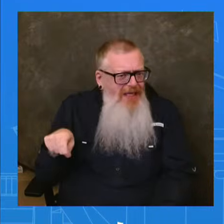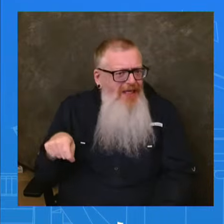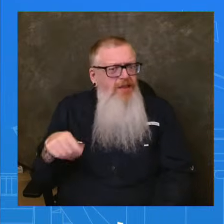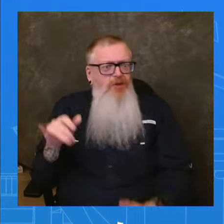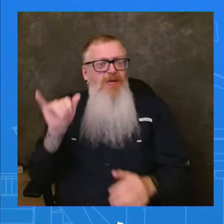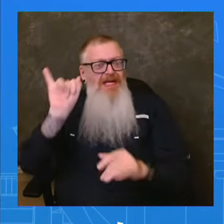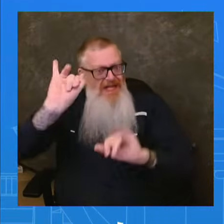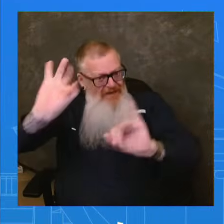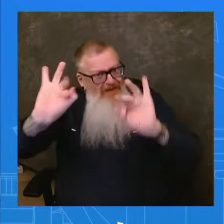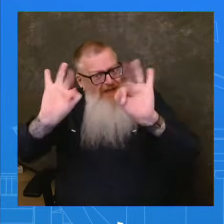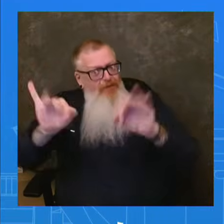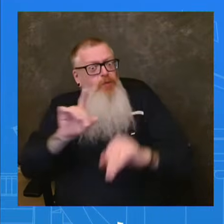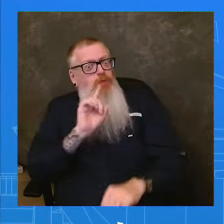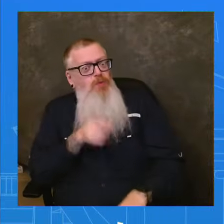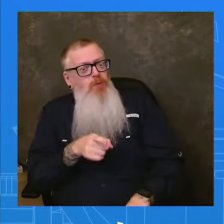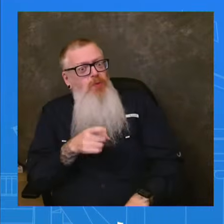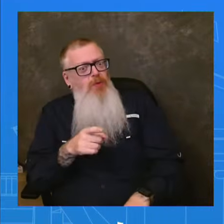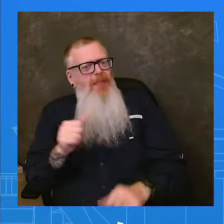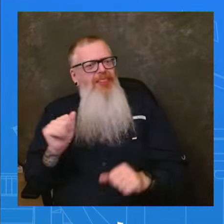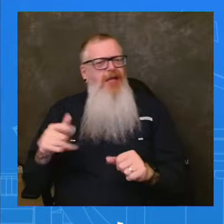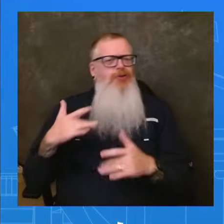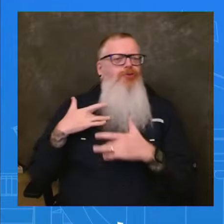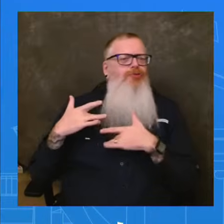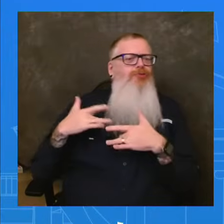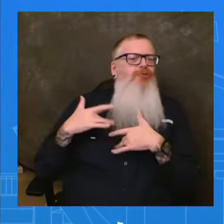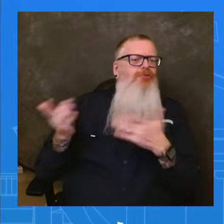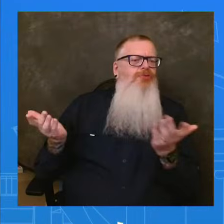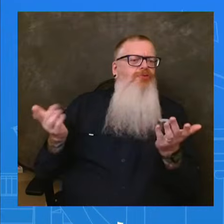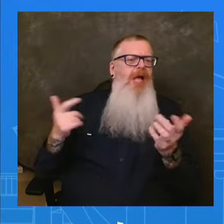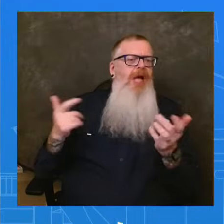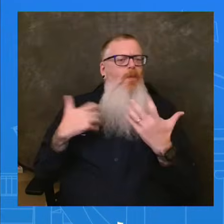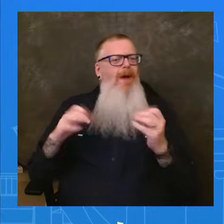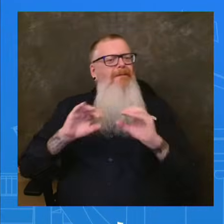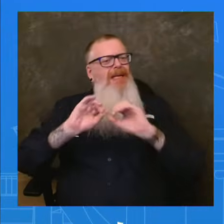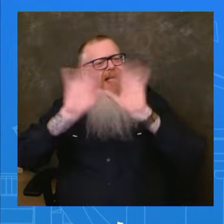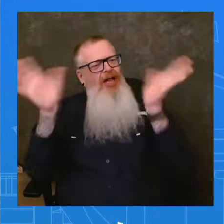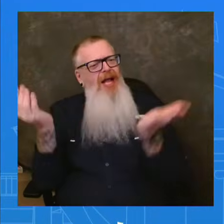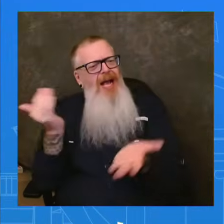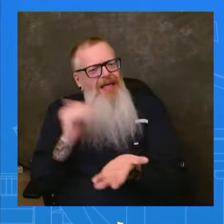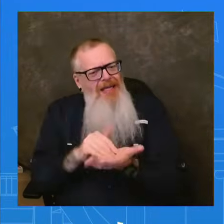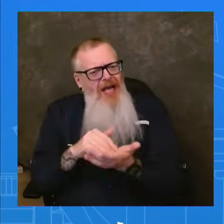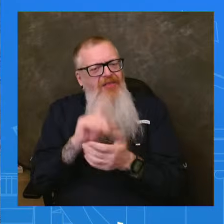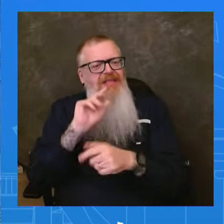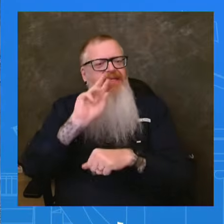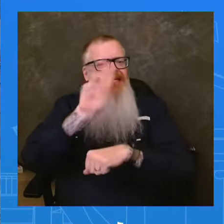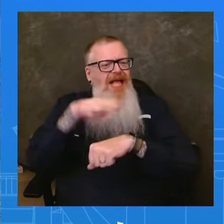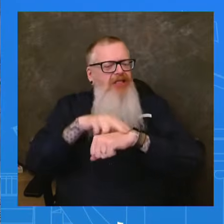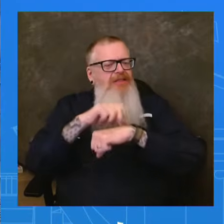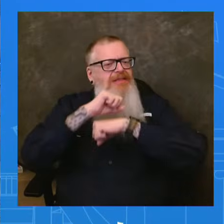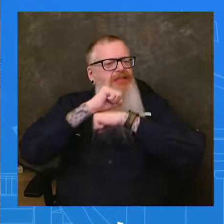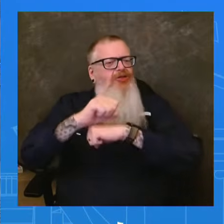I want it to be very, very clear. And so, I'll leave it there. The Press: And then a second question. Ms. Jean-Pierre: Sure.